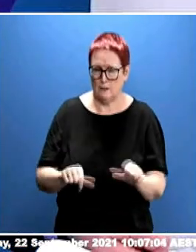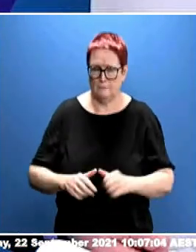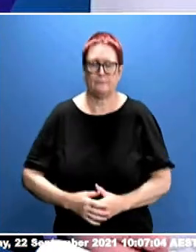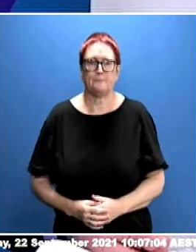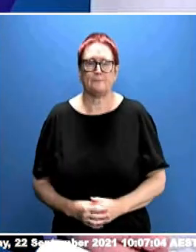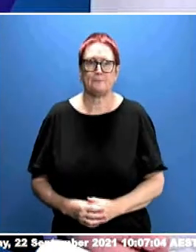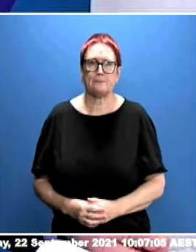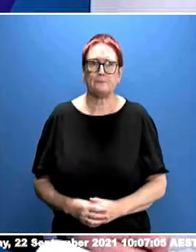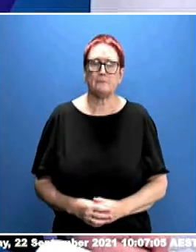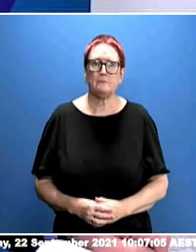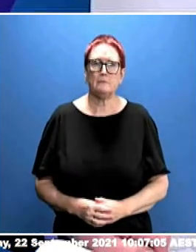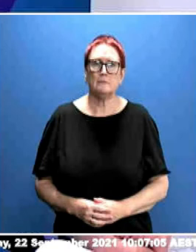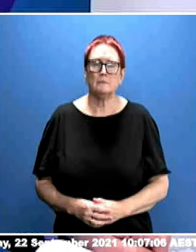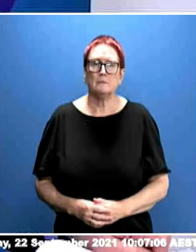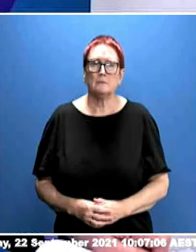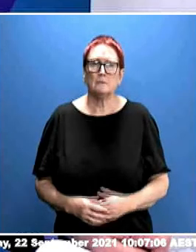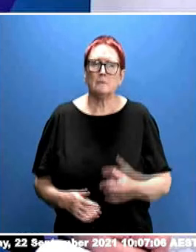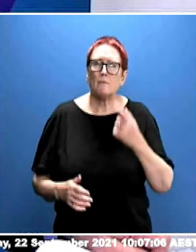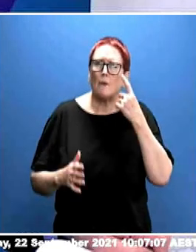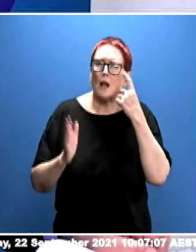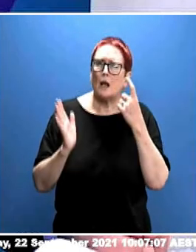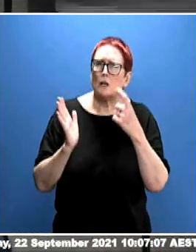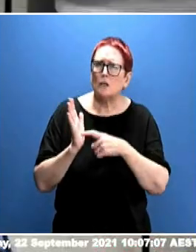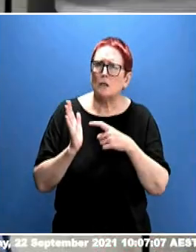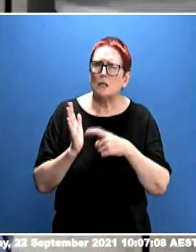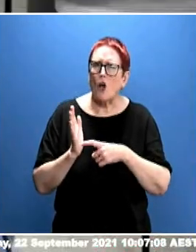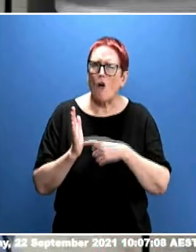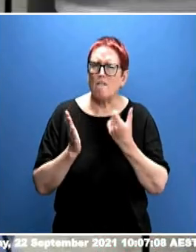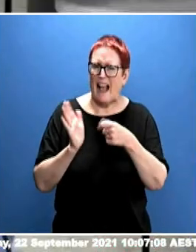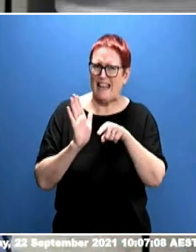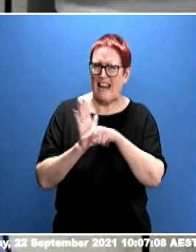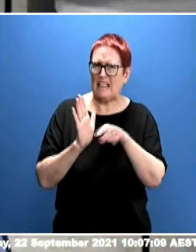Now they refer to notices of proposed adverse findings which were